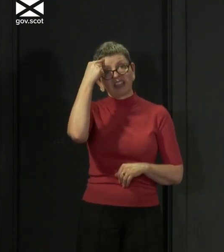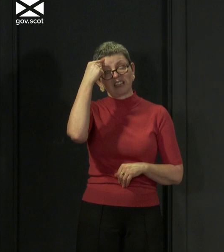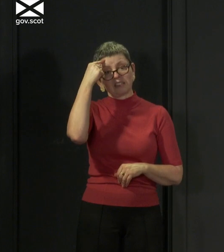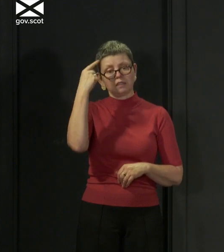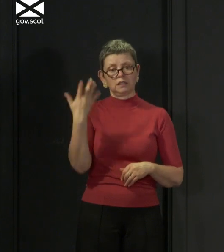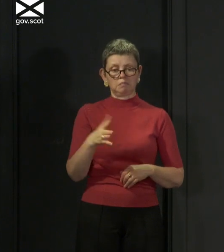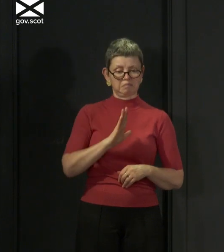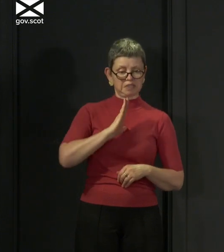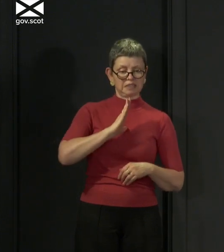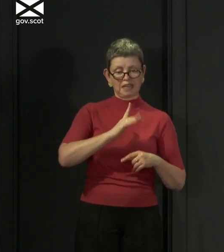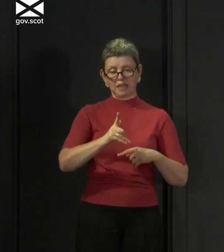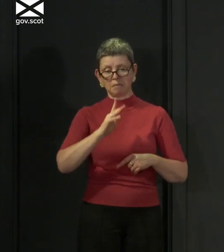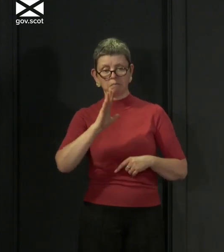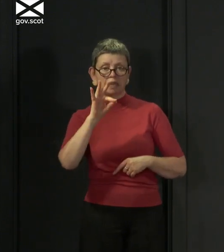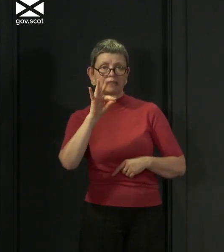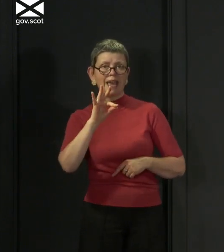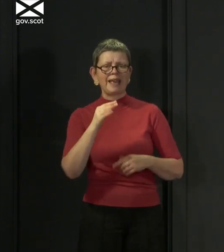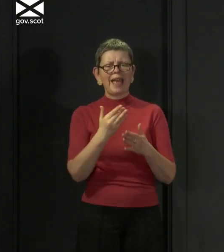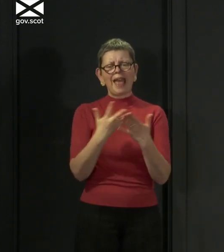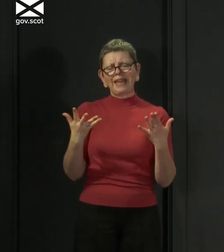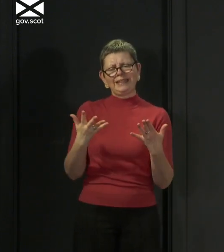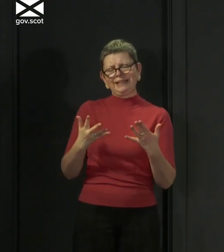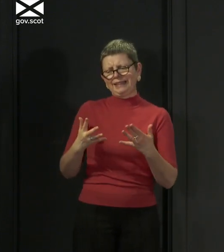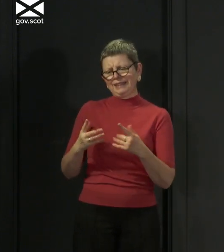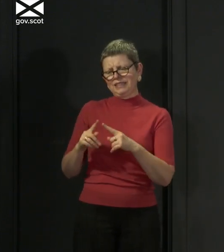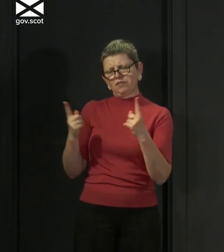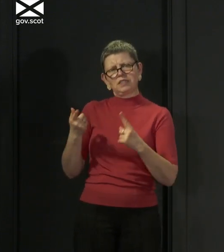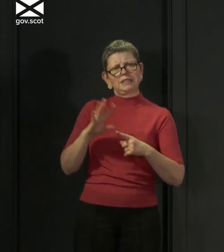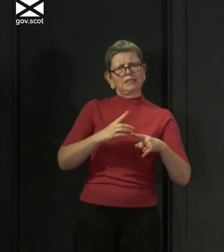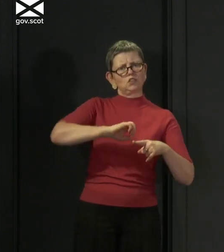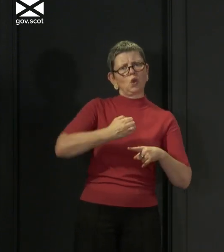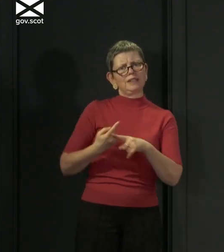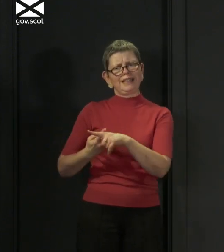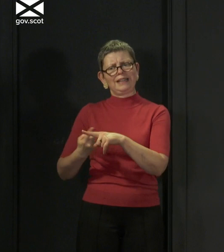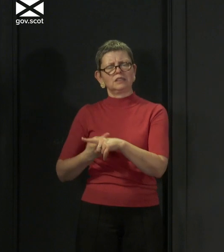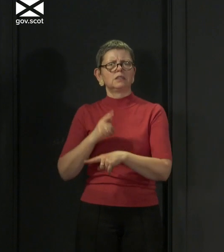to Monday, any differences will be probably quite minor. But obviously we'll wait and